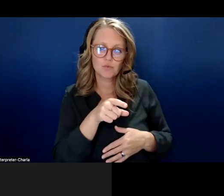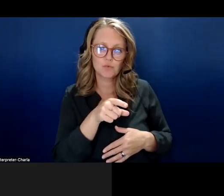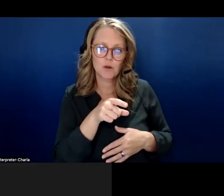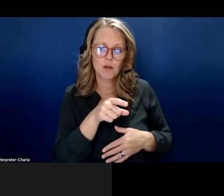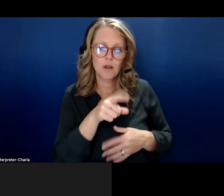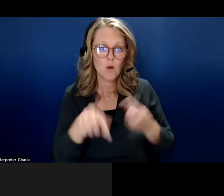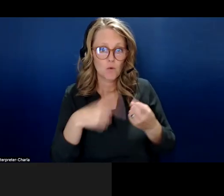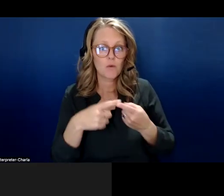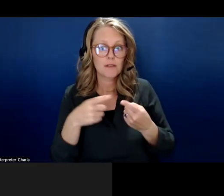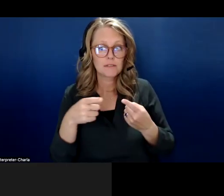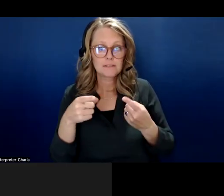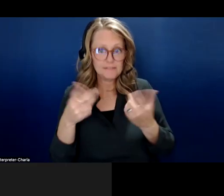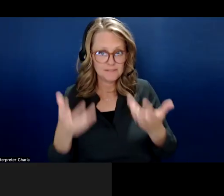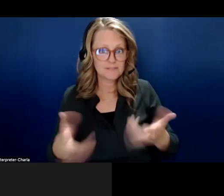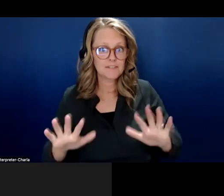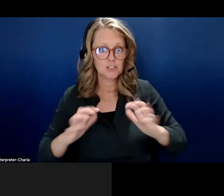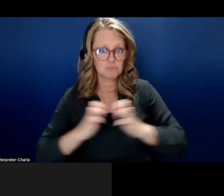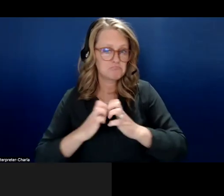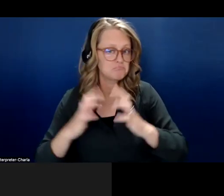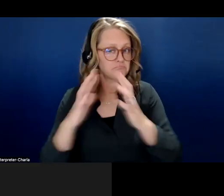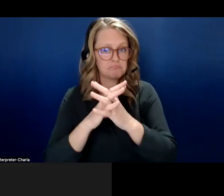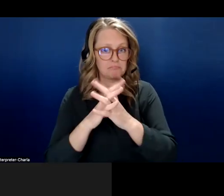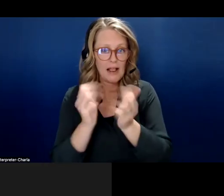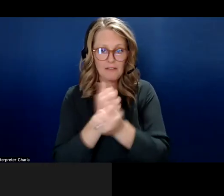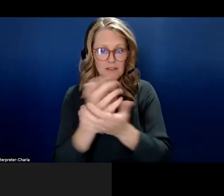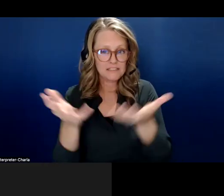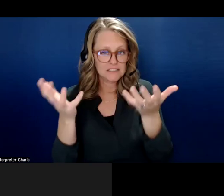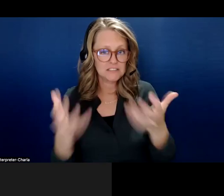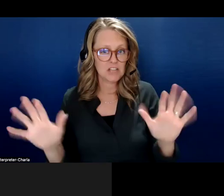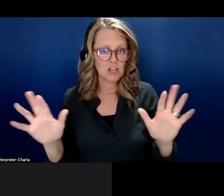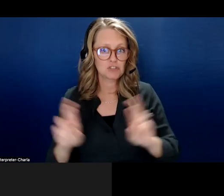is done and impacts on, you know, on ridership on, you know,